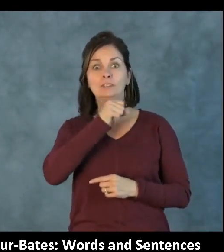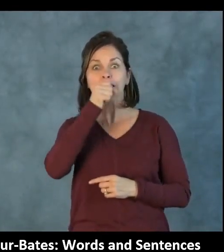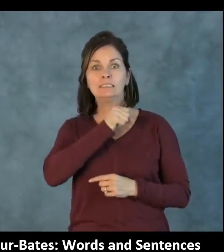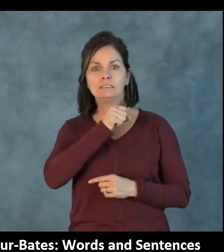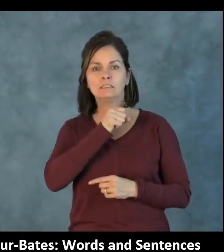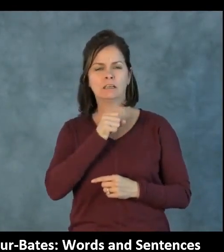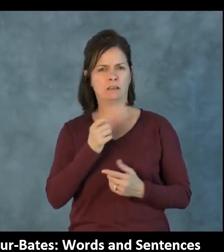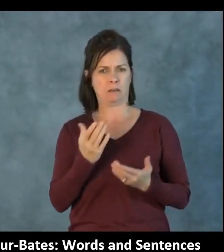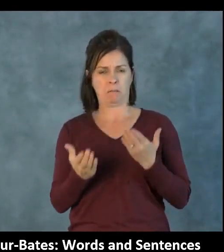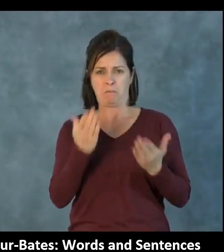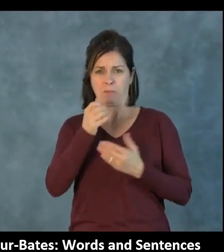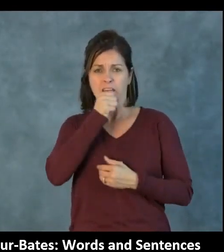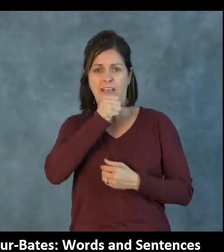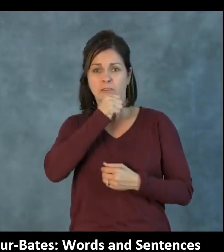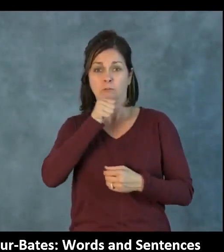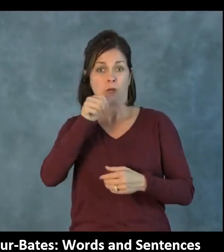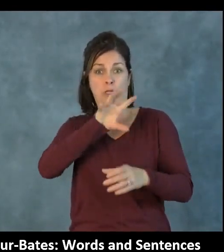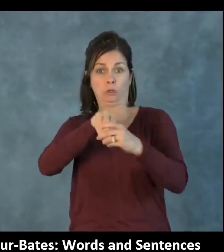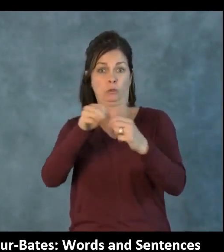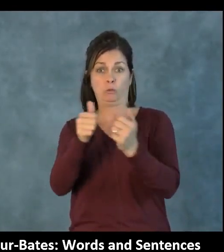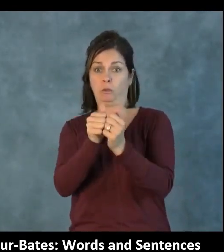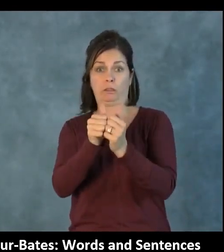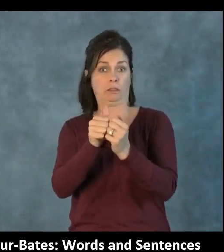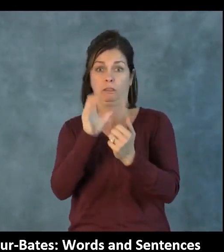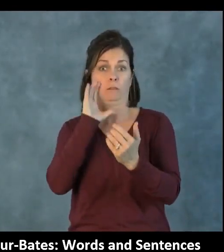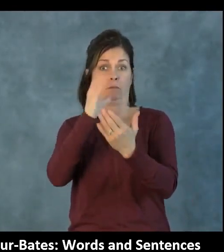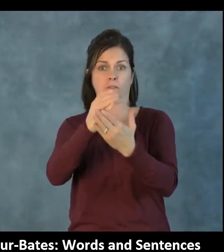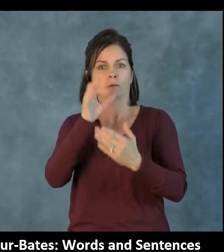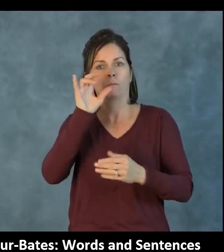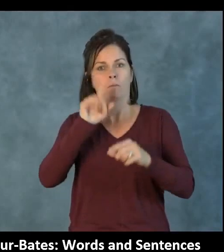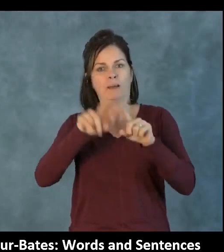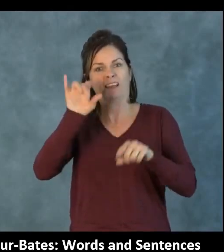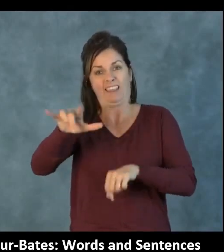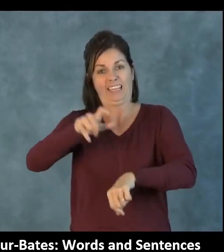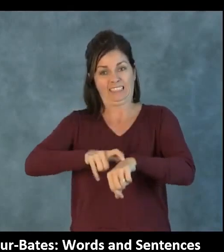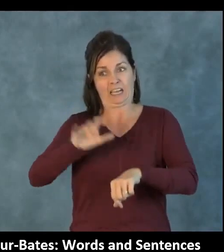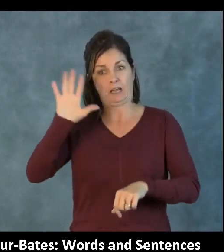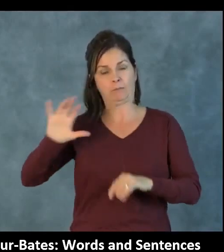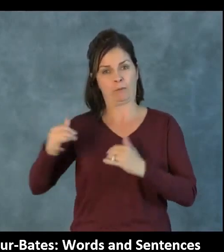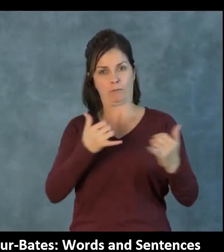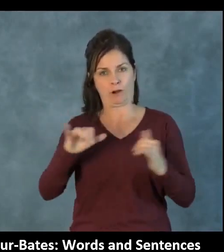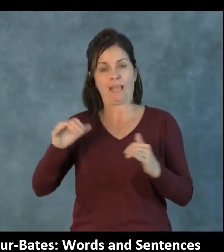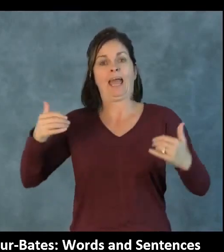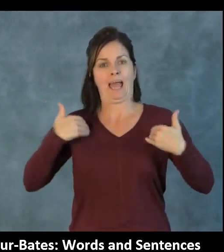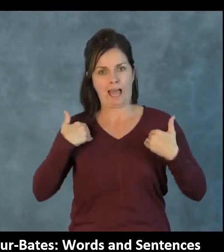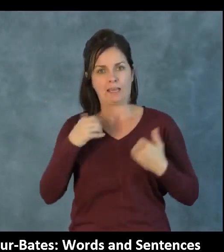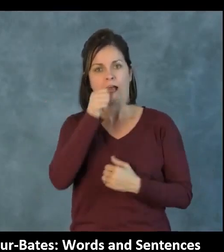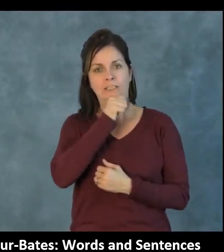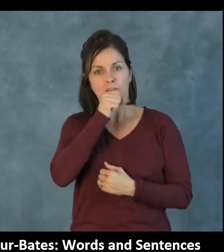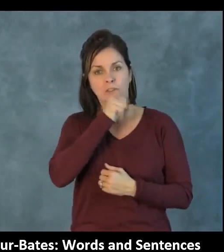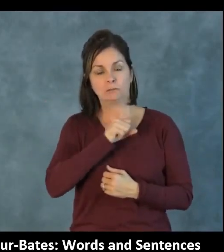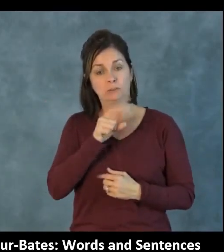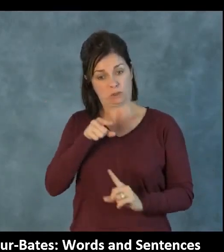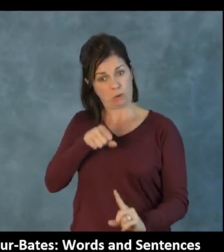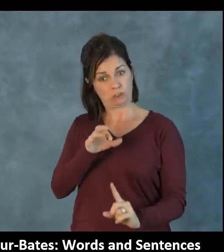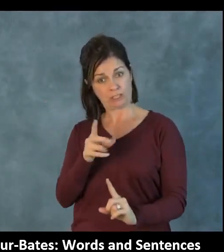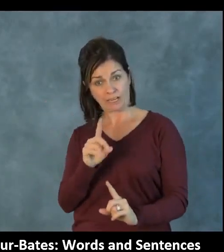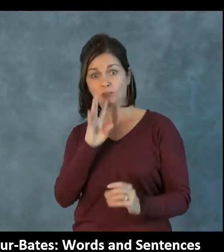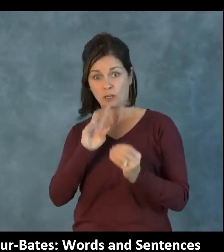and maybe ice cream isn't even in the picture, but there was ice cream at that particular party. They're talking about the past, but they're not